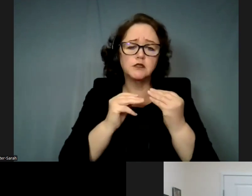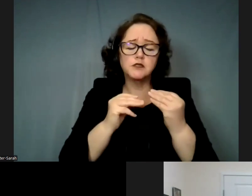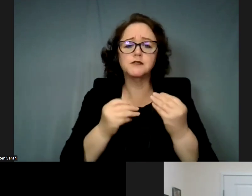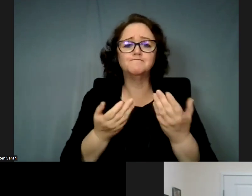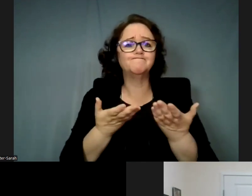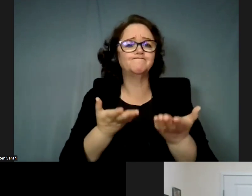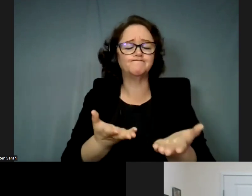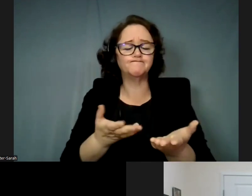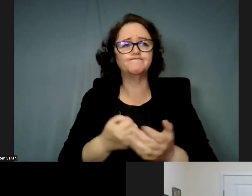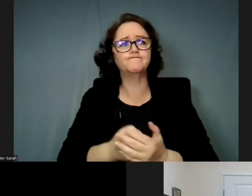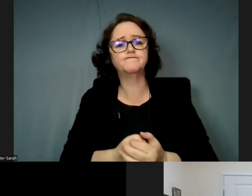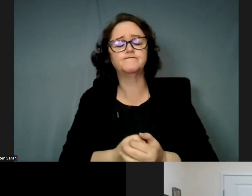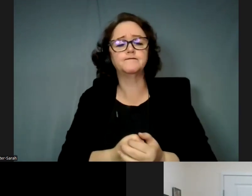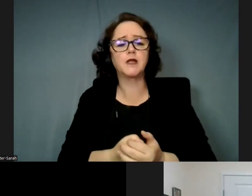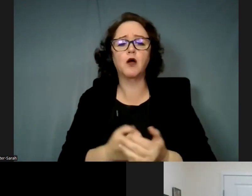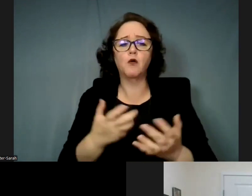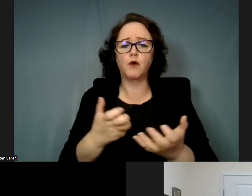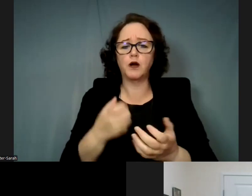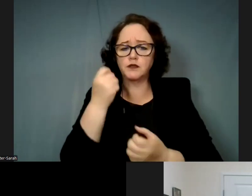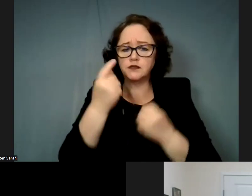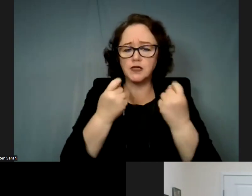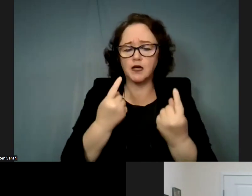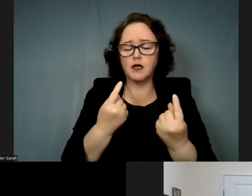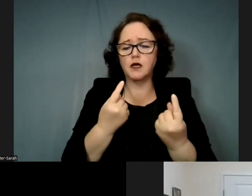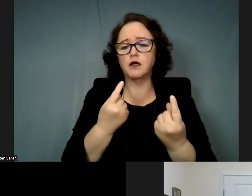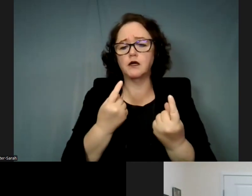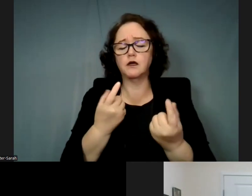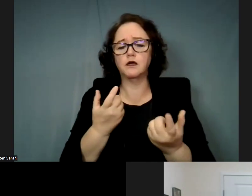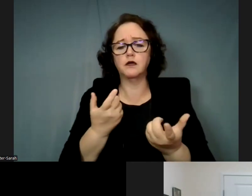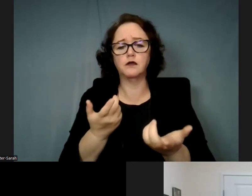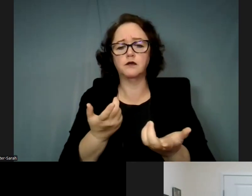just by understanding what led you to becoming a self-advocate